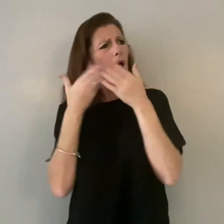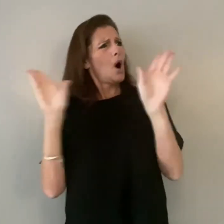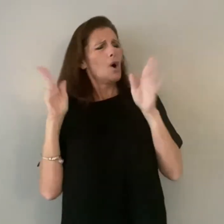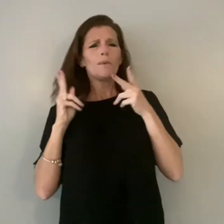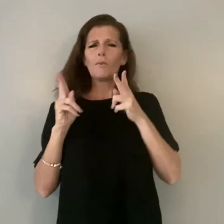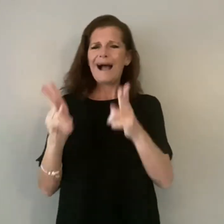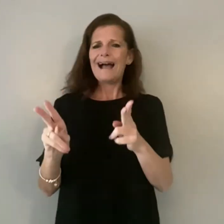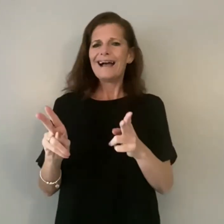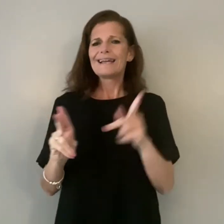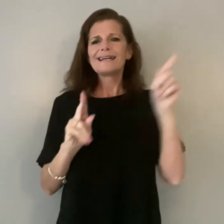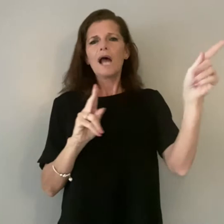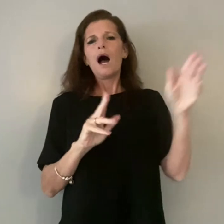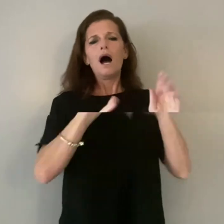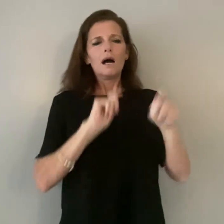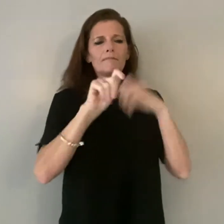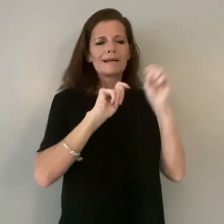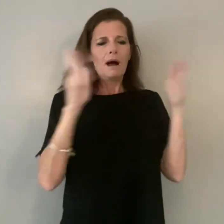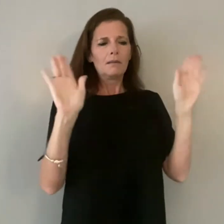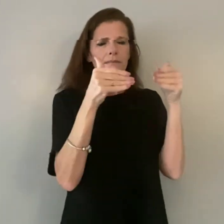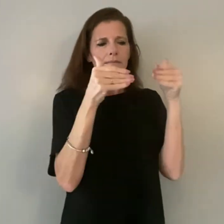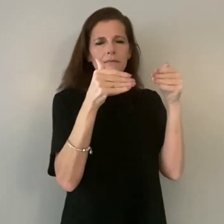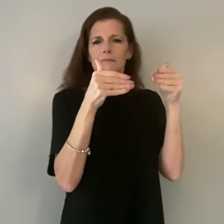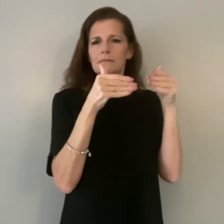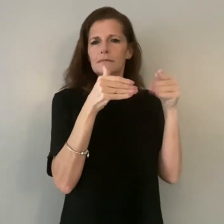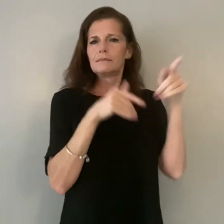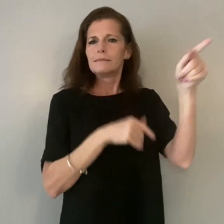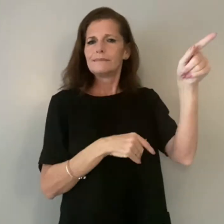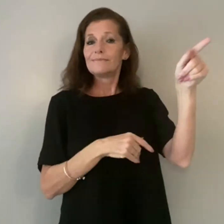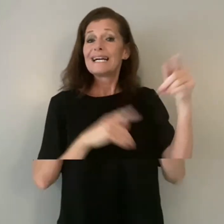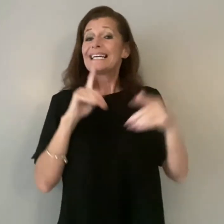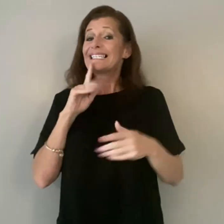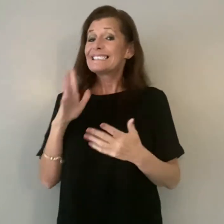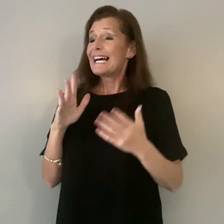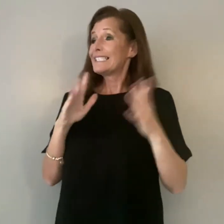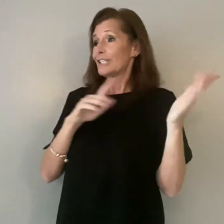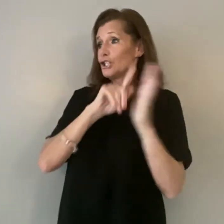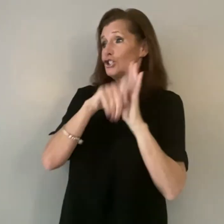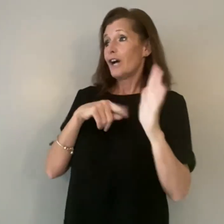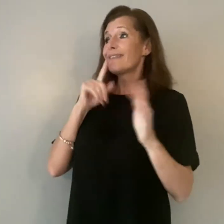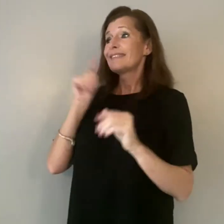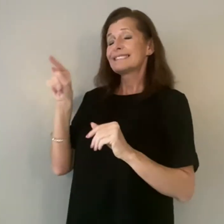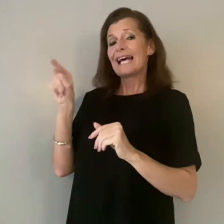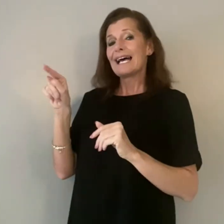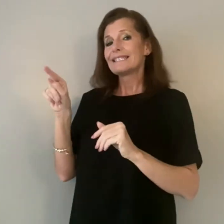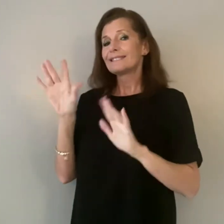in a really open way rather than closing it down from the get go. And as a key element to the way Matt described that,